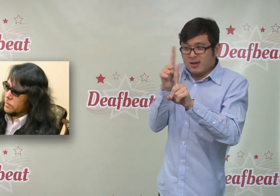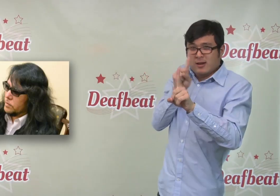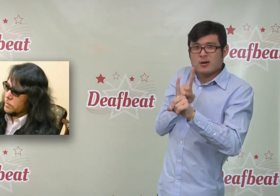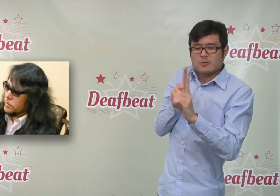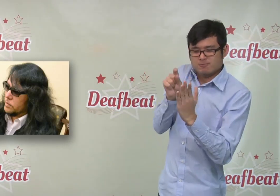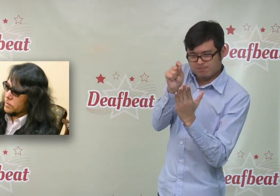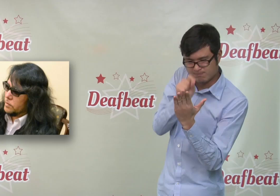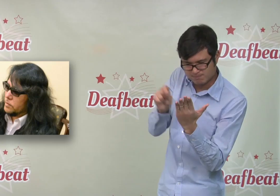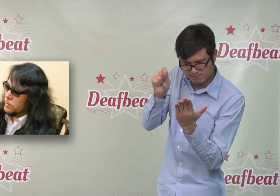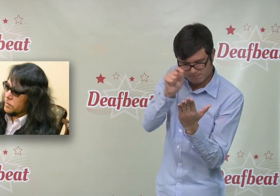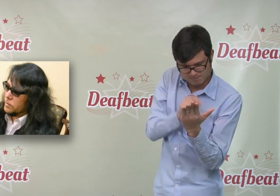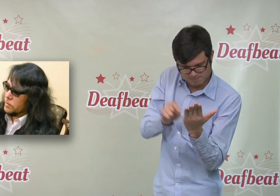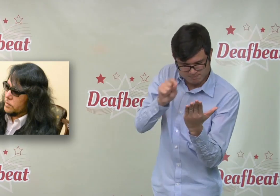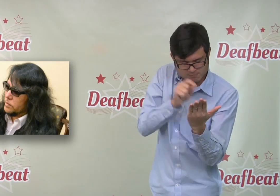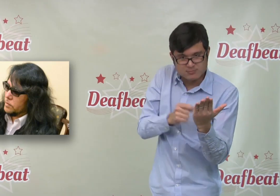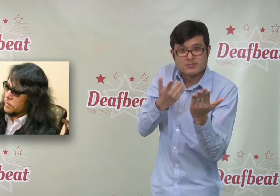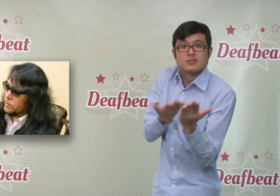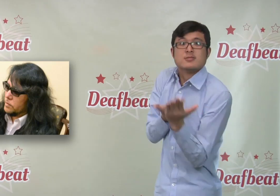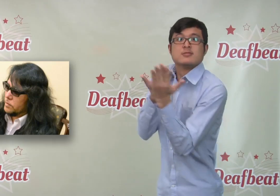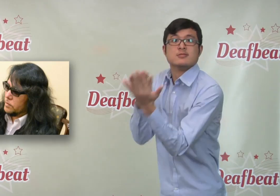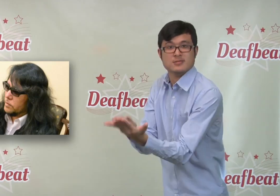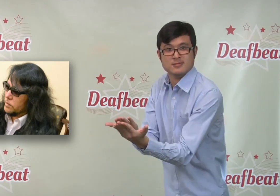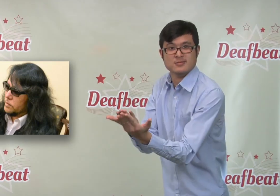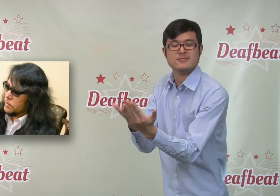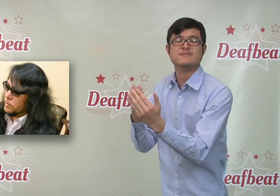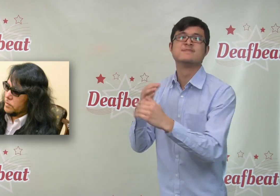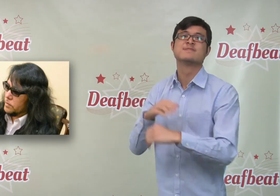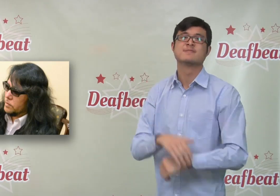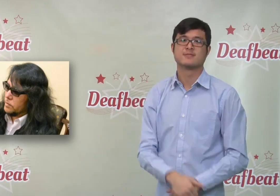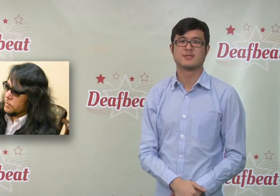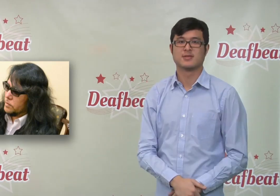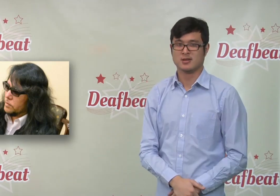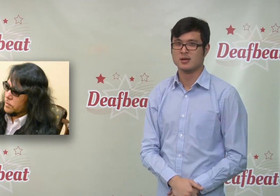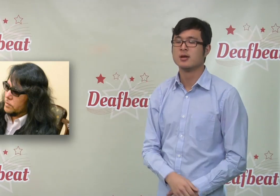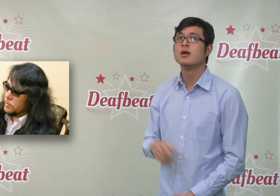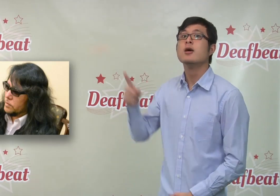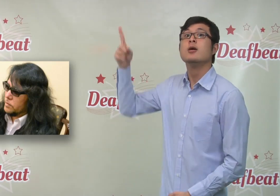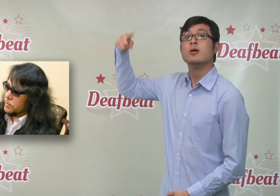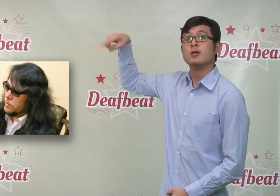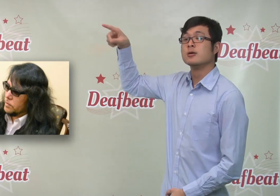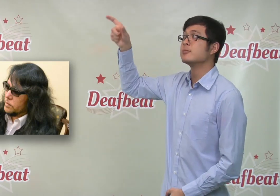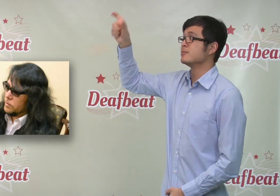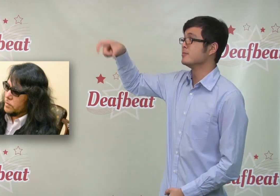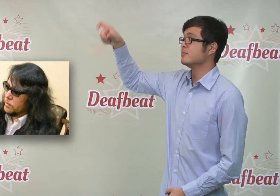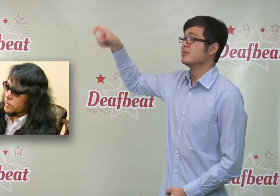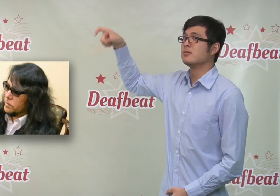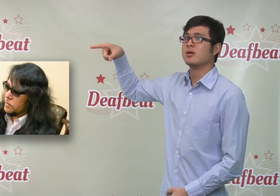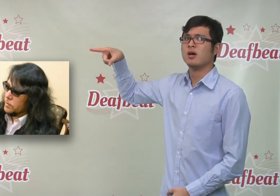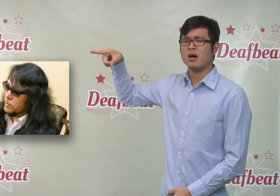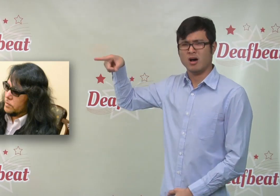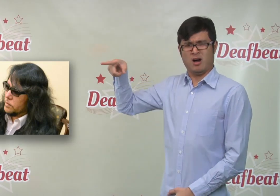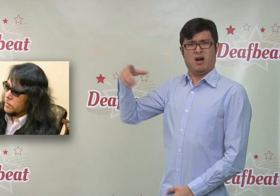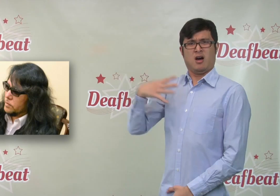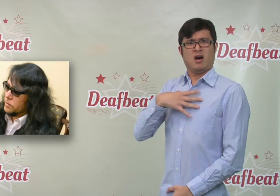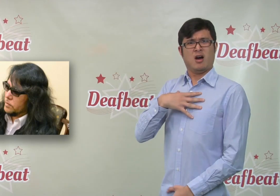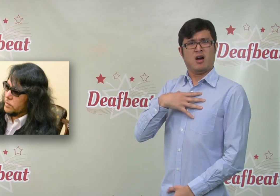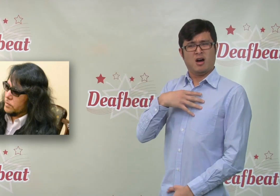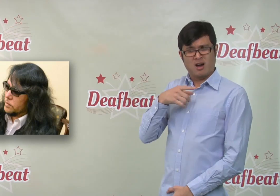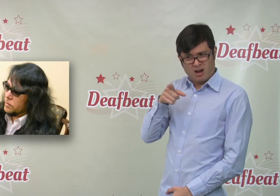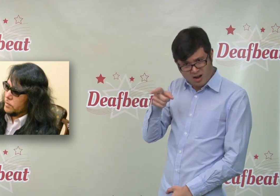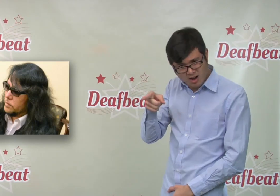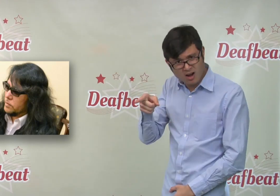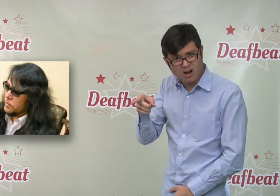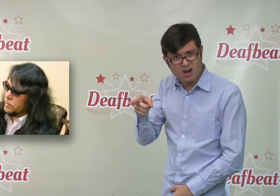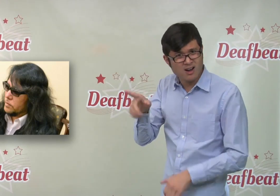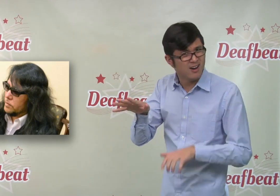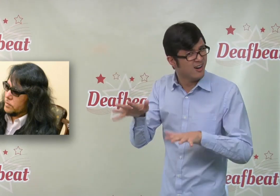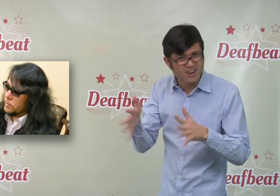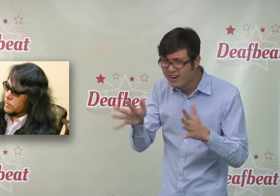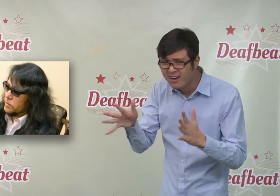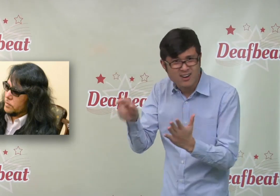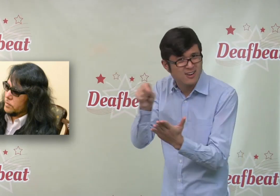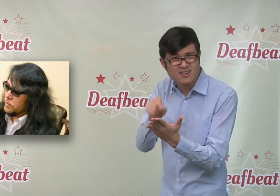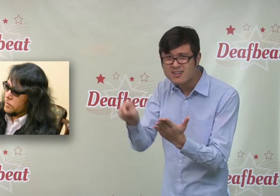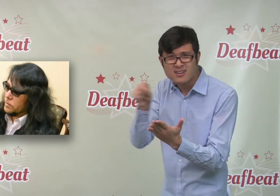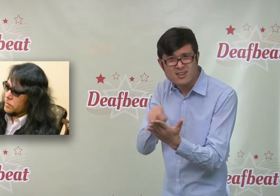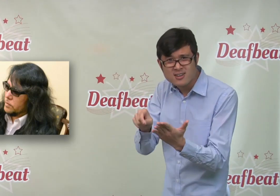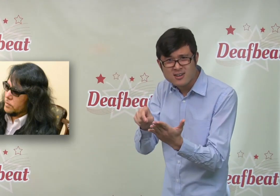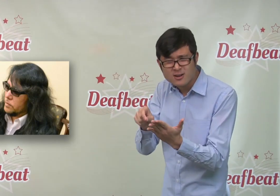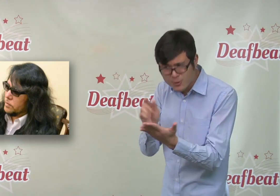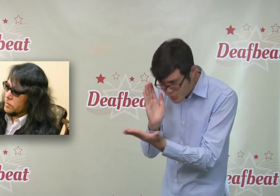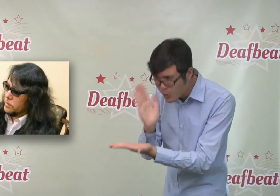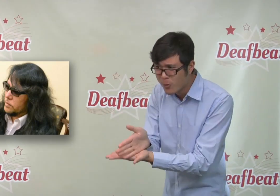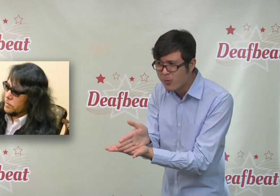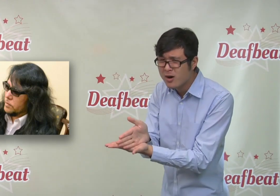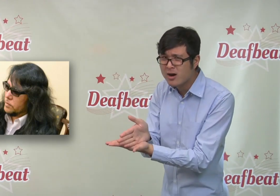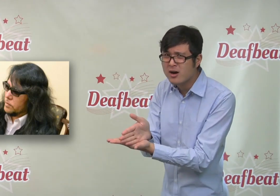The ghost writer had been manipulated. More details